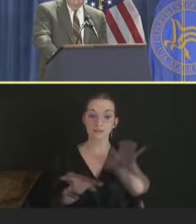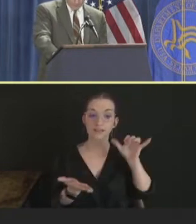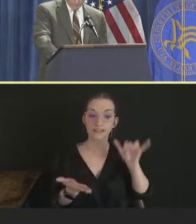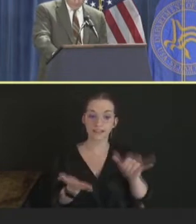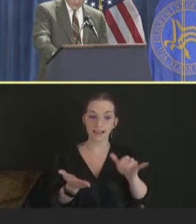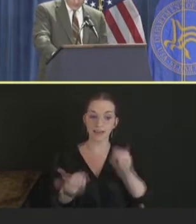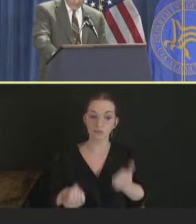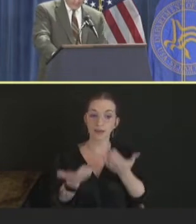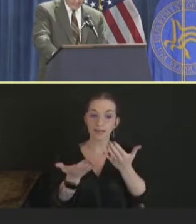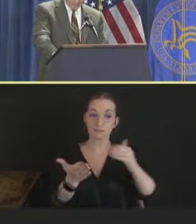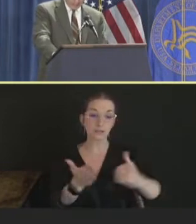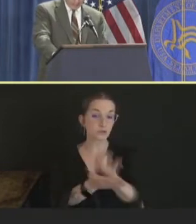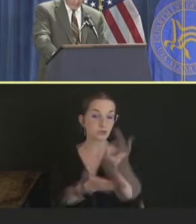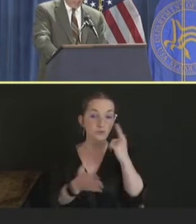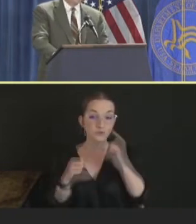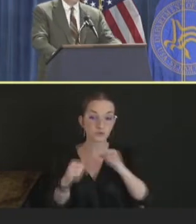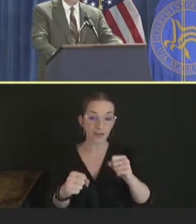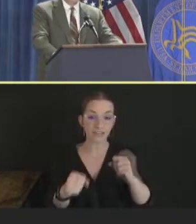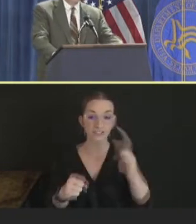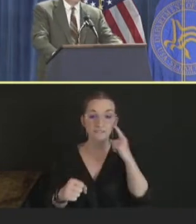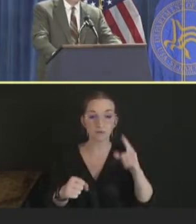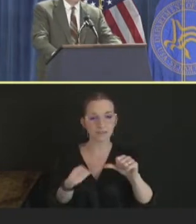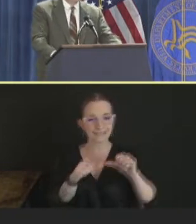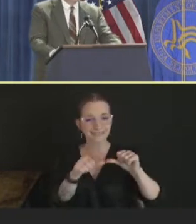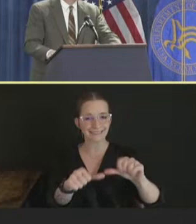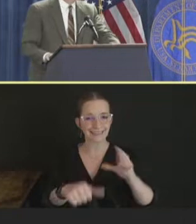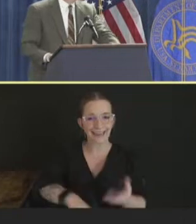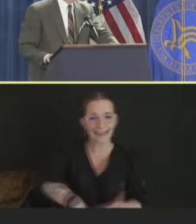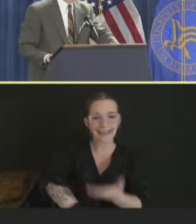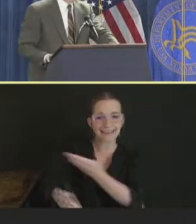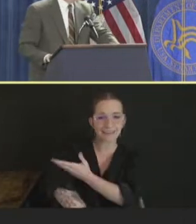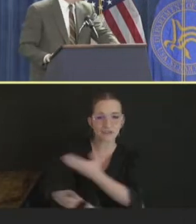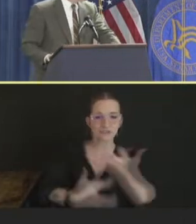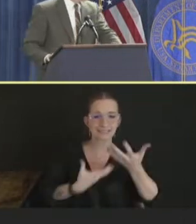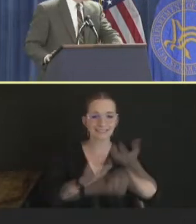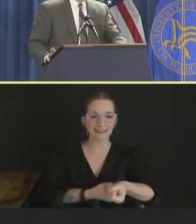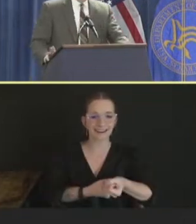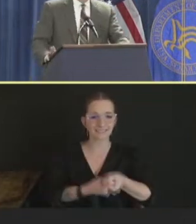for sustaining and increasing confidence across the lifespan.